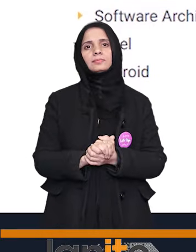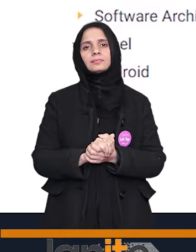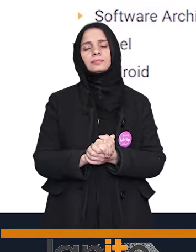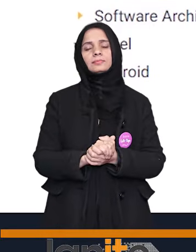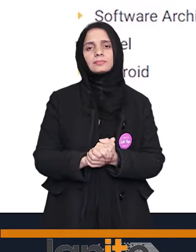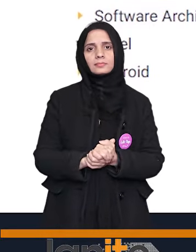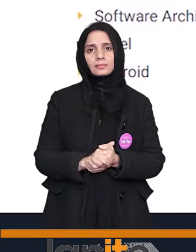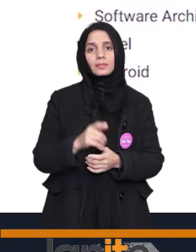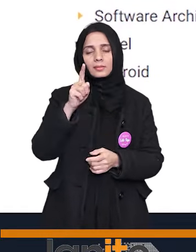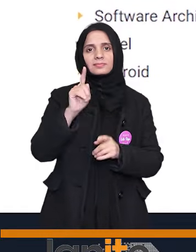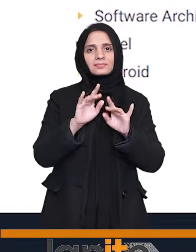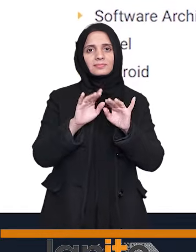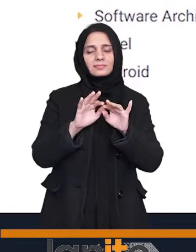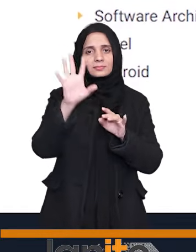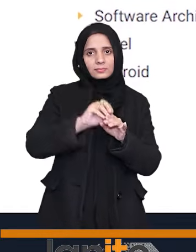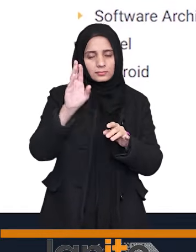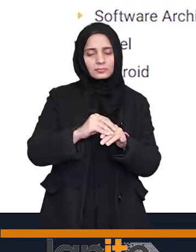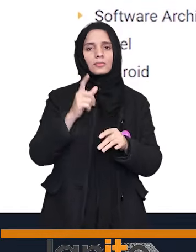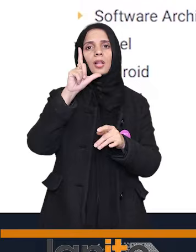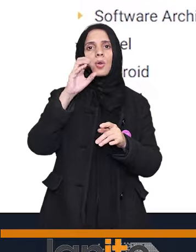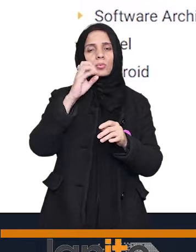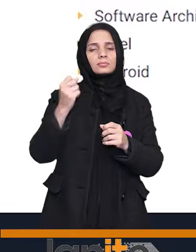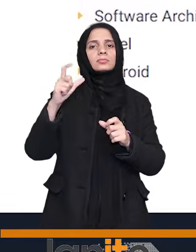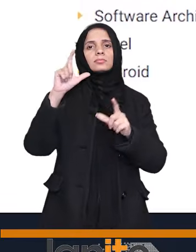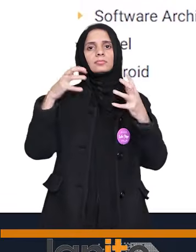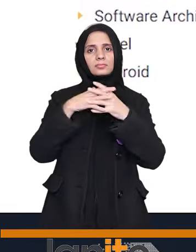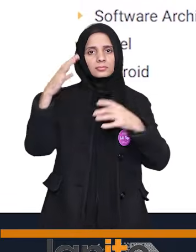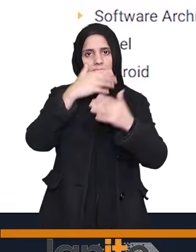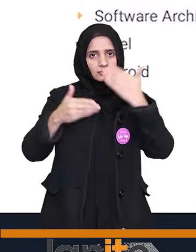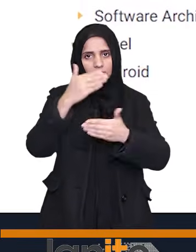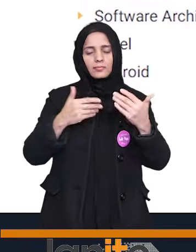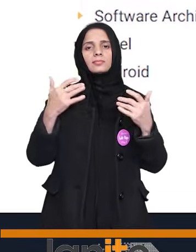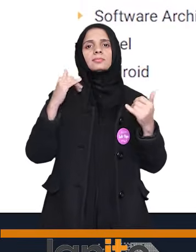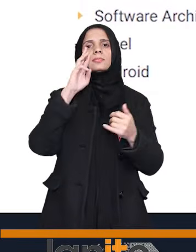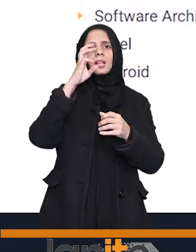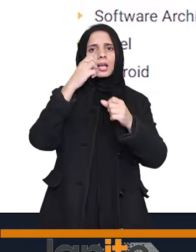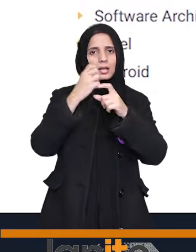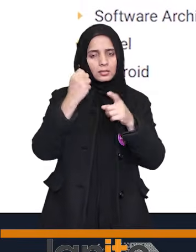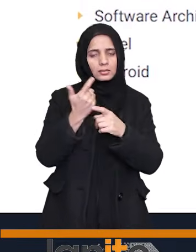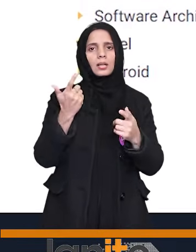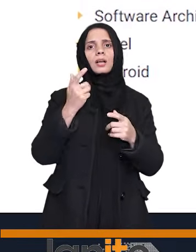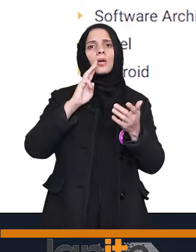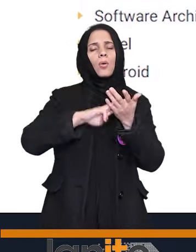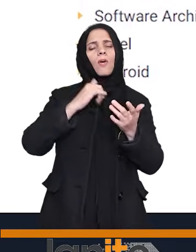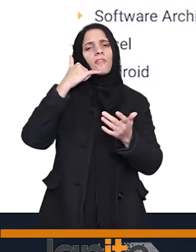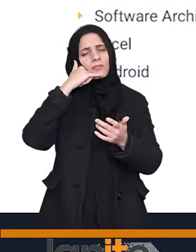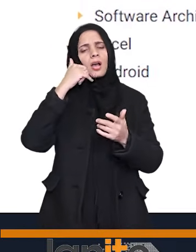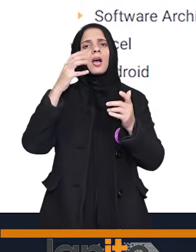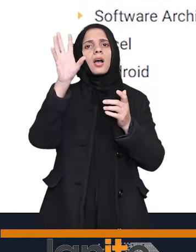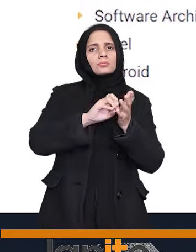Data Entry, Logo Design, Graphic Design, Website Design, 3D Modeling, Mobile Phone Development,